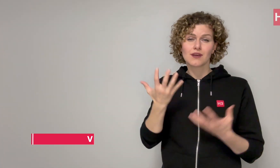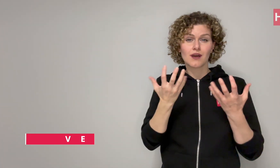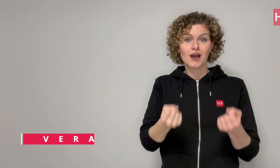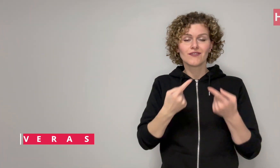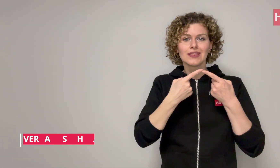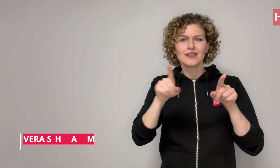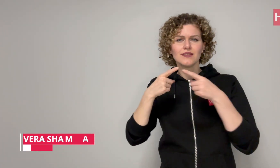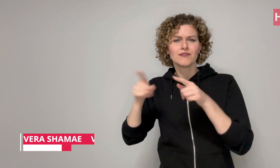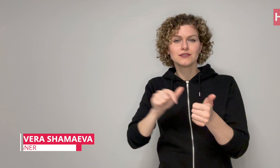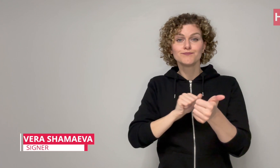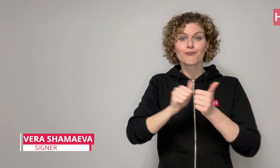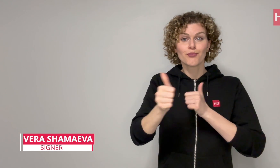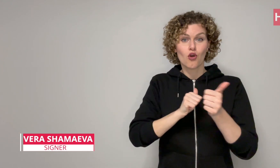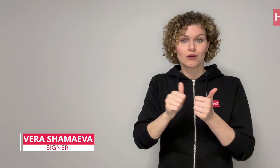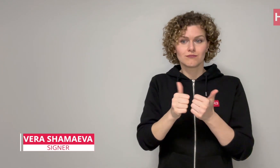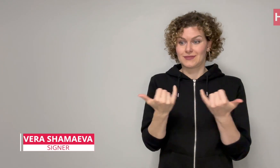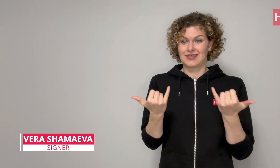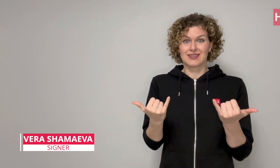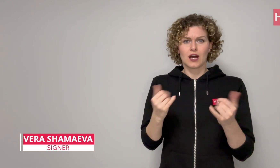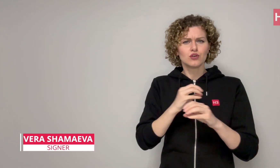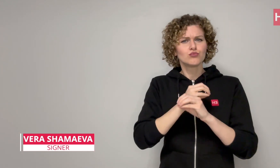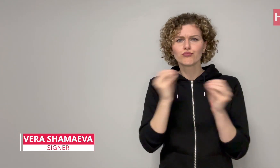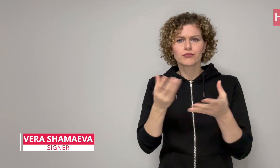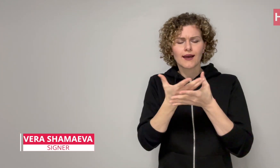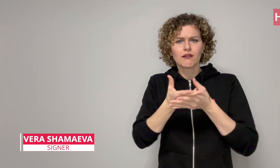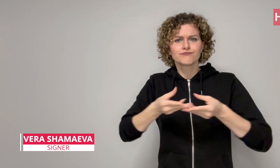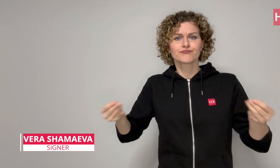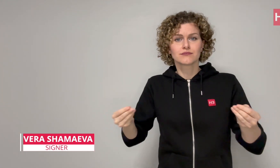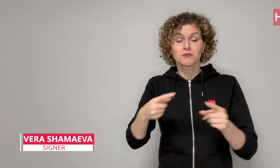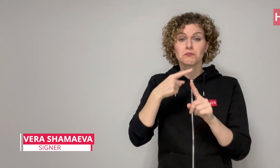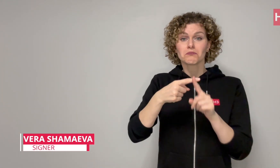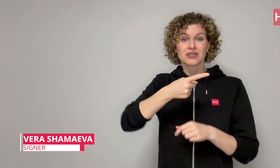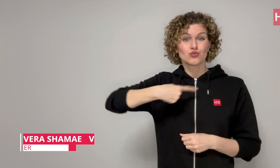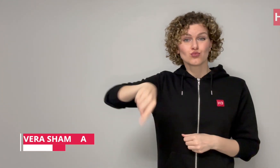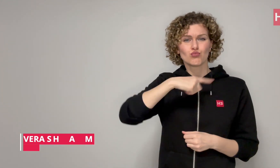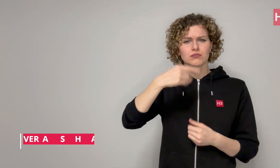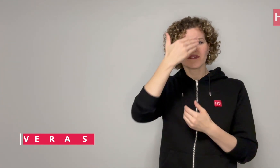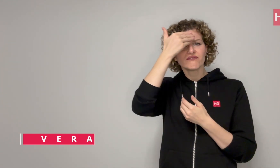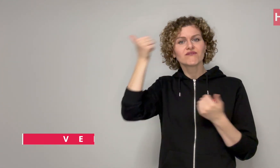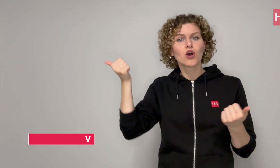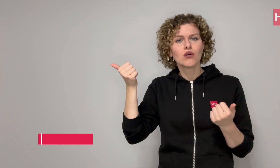[Vera]: There are certain sports disciplines that have disappeared and are no longer being played in Winter Deaflympics and forgotten.